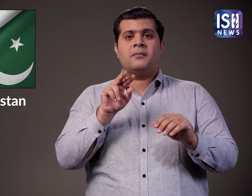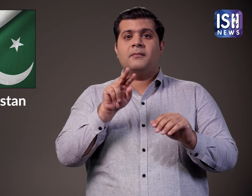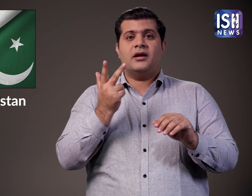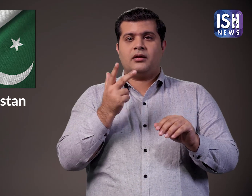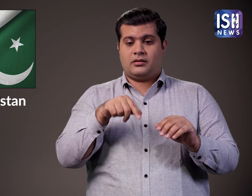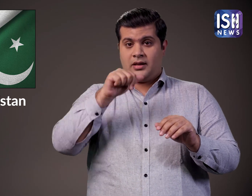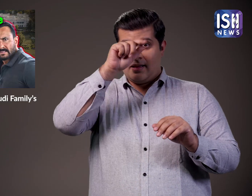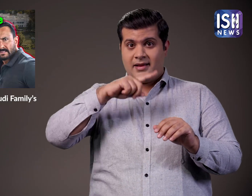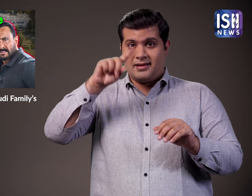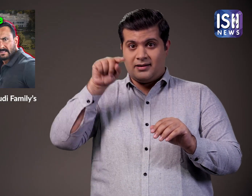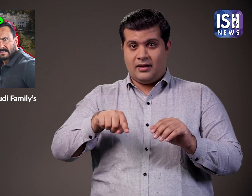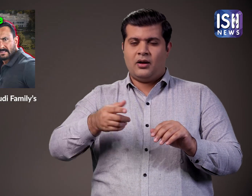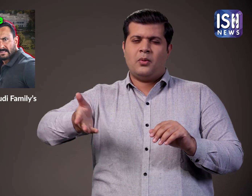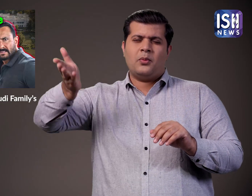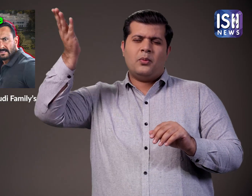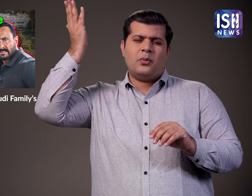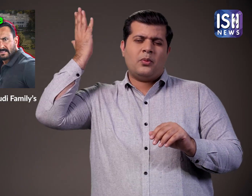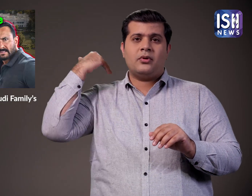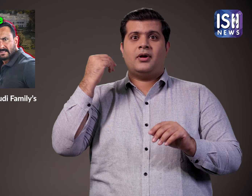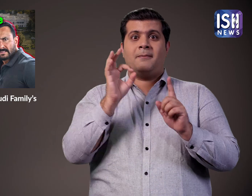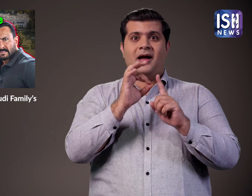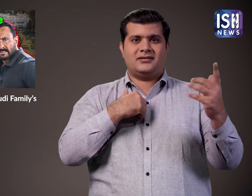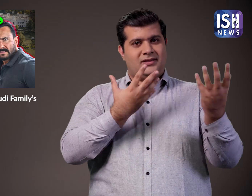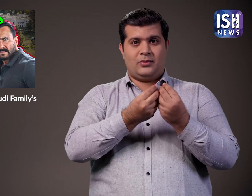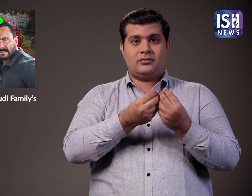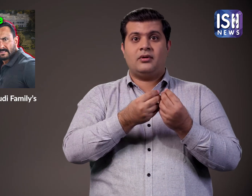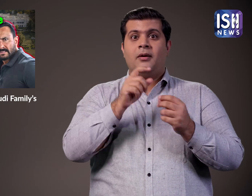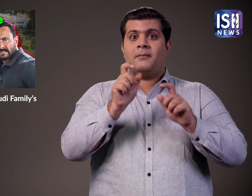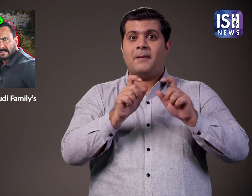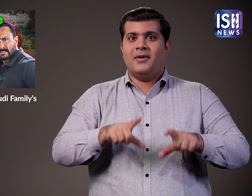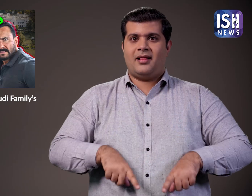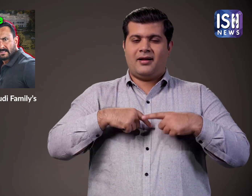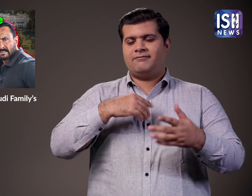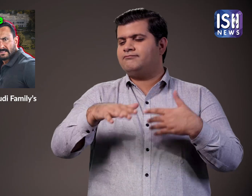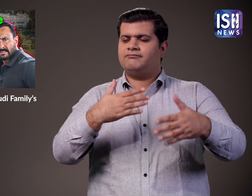Previously, people in India and Pakistan lived together.